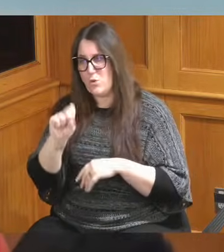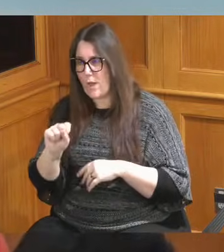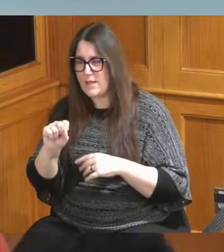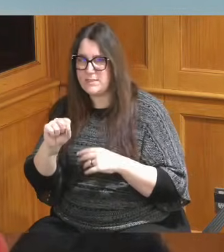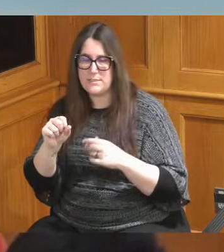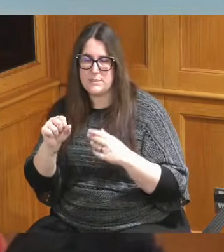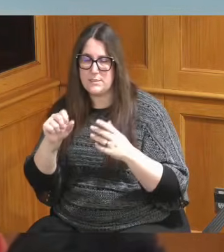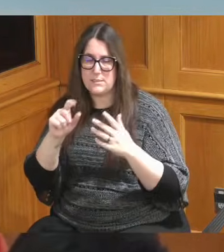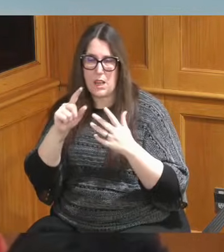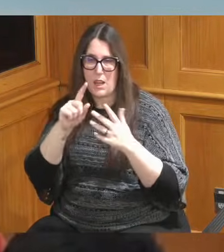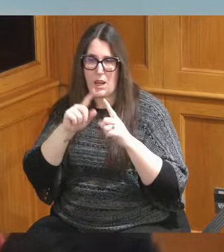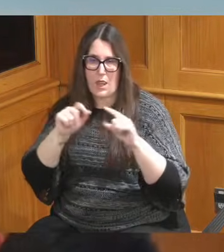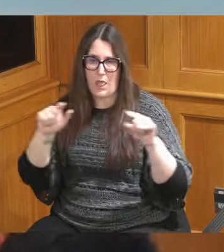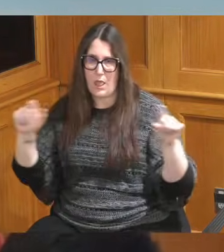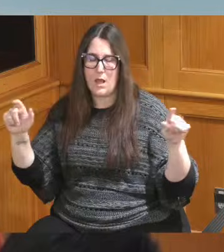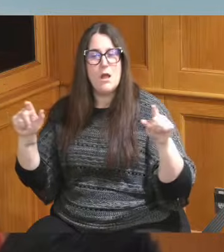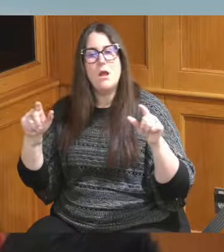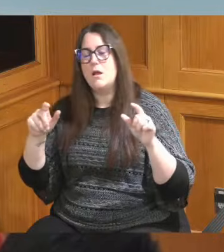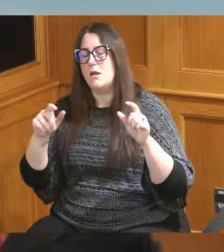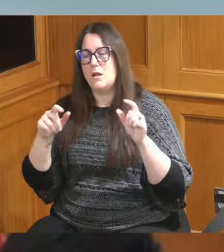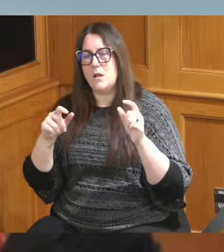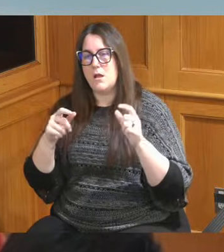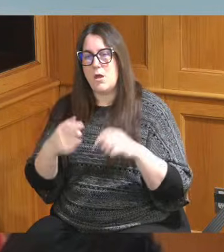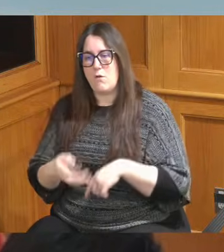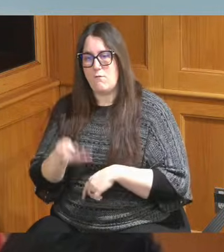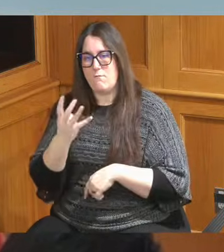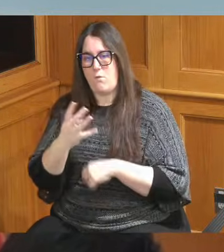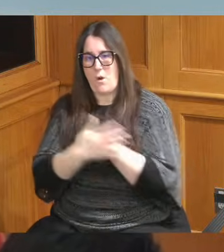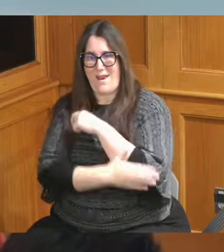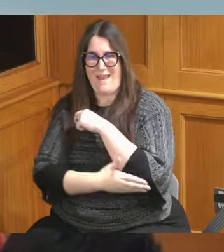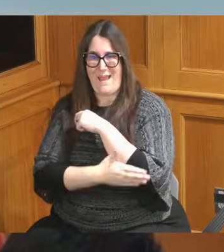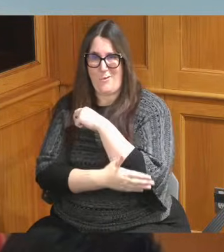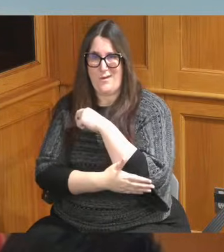there are a lot of different roads, but these are only for county maintained roads that are